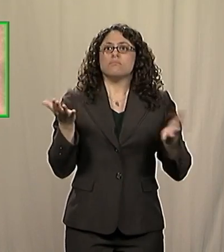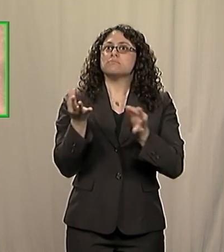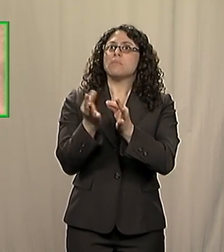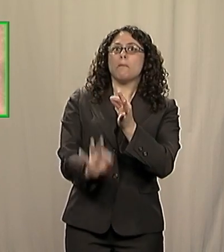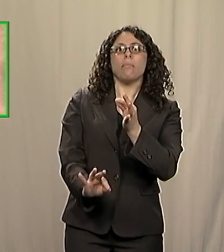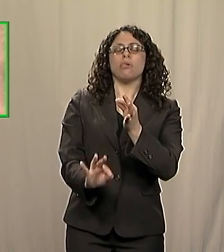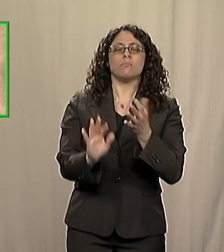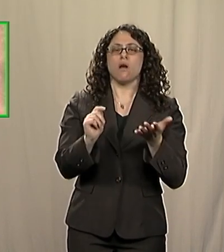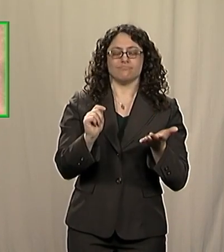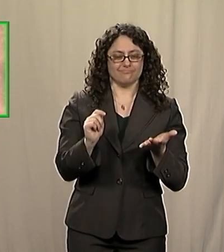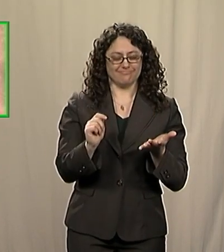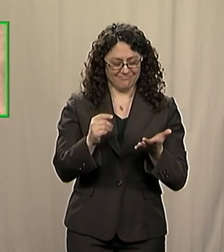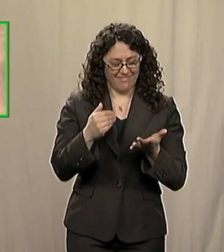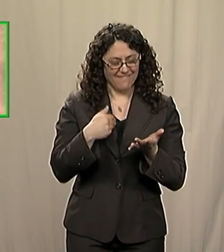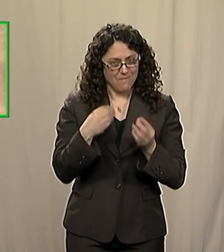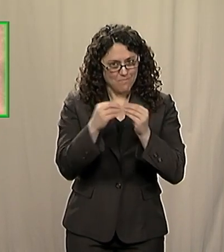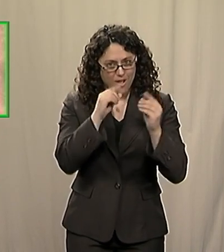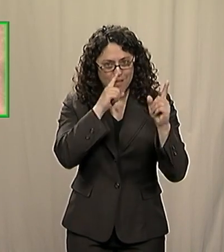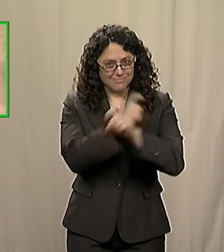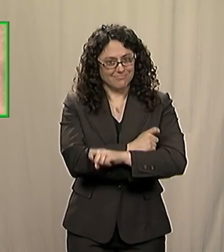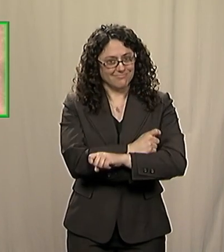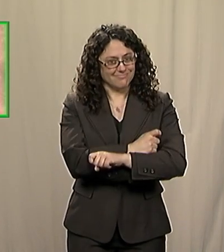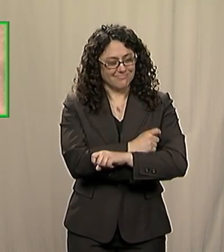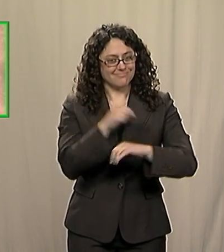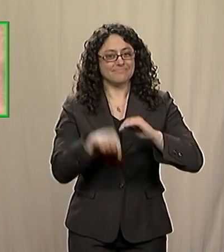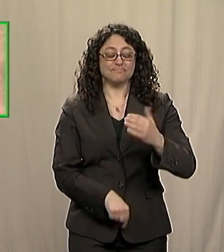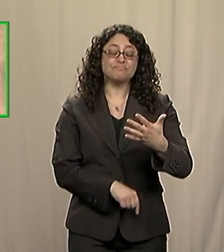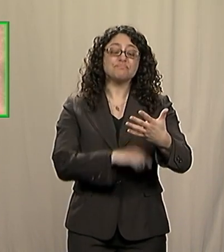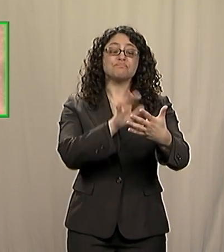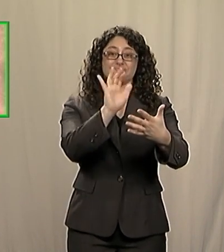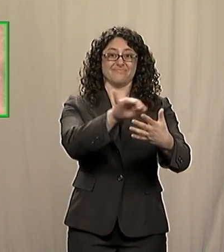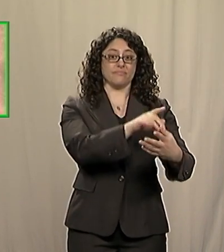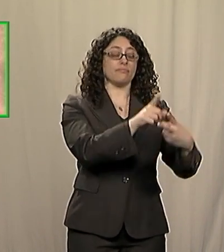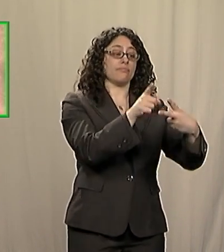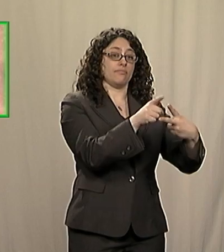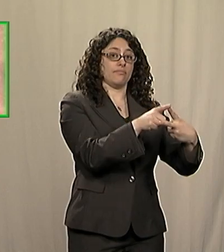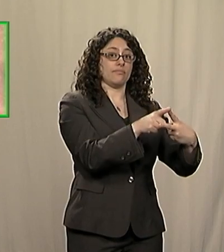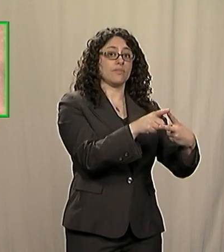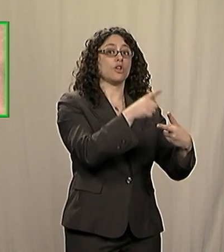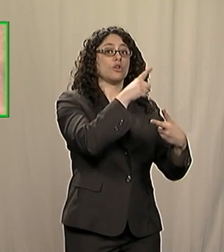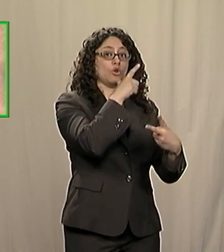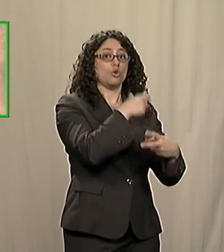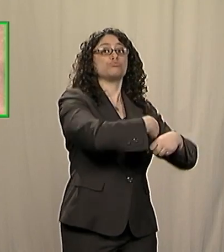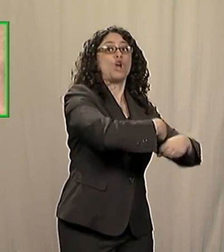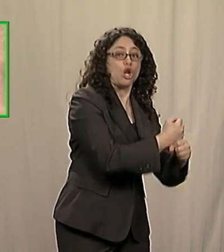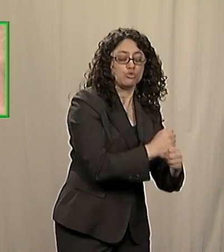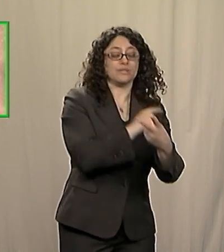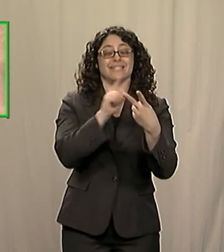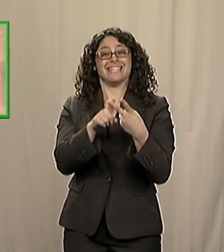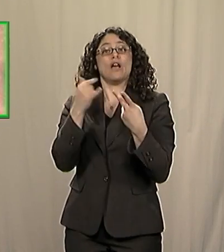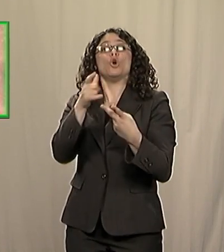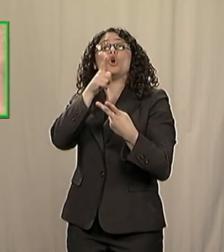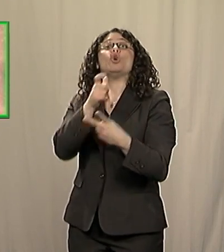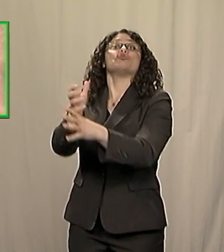Let's take a look at the other side. The hearer or receiver of language.